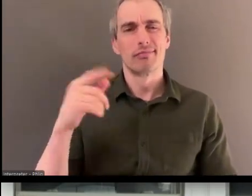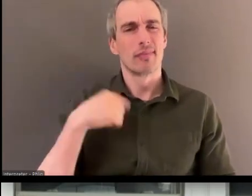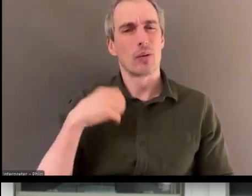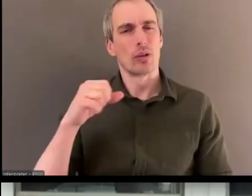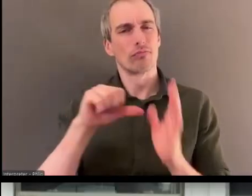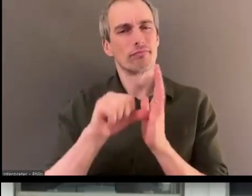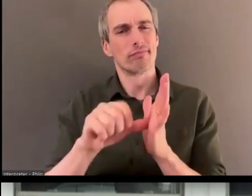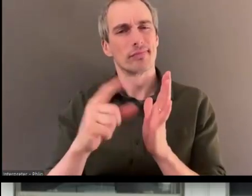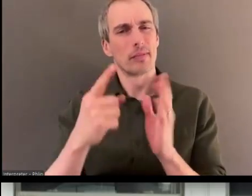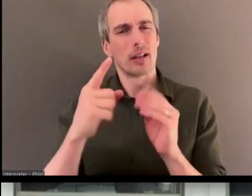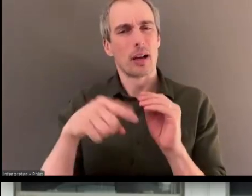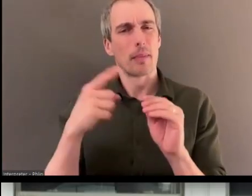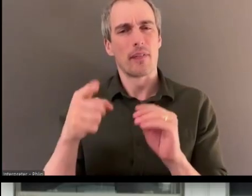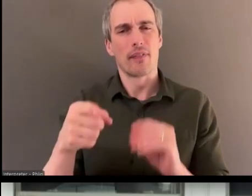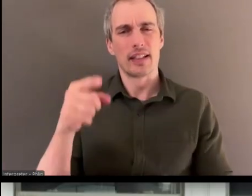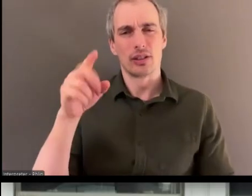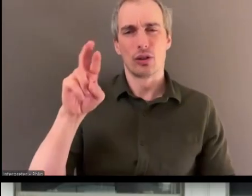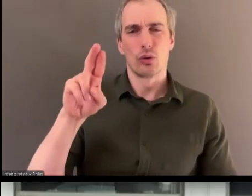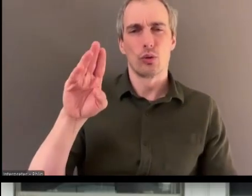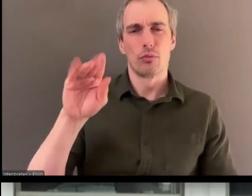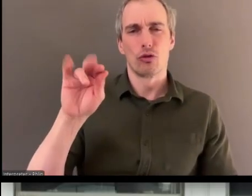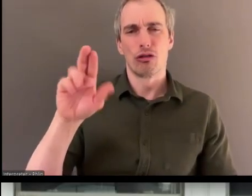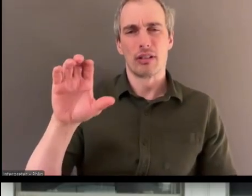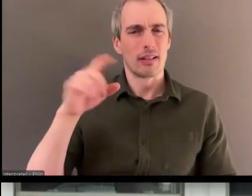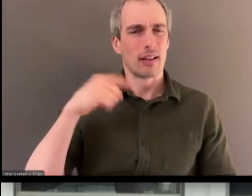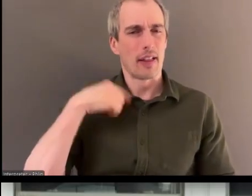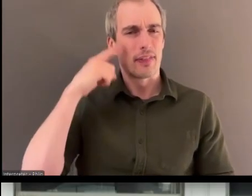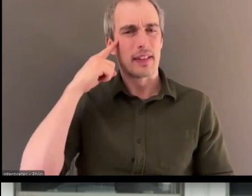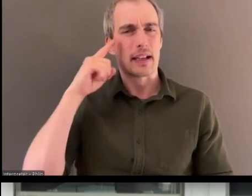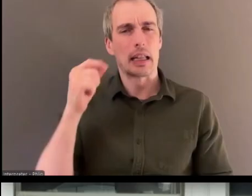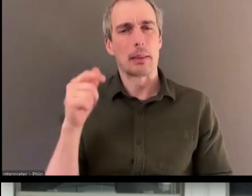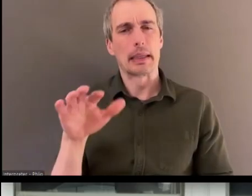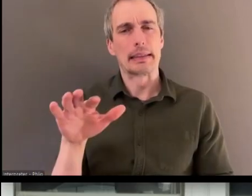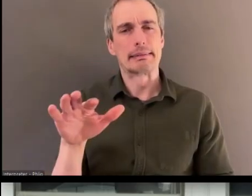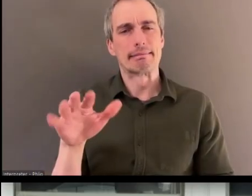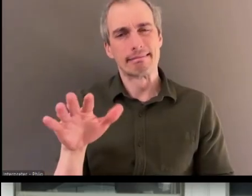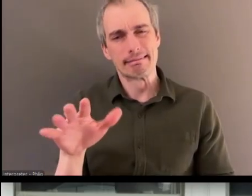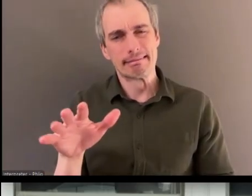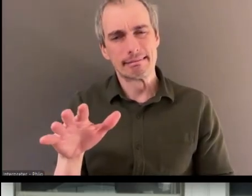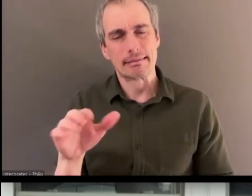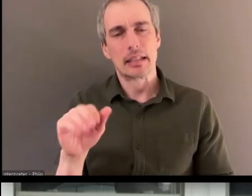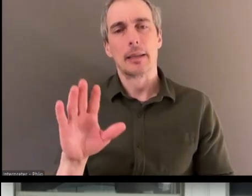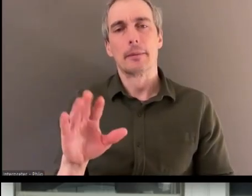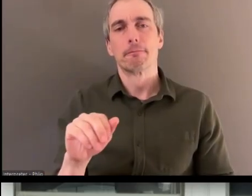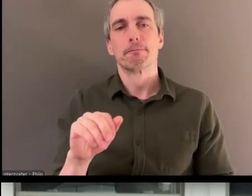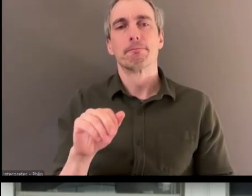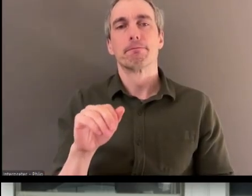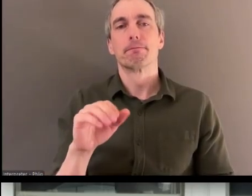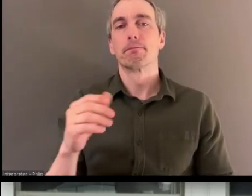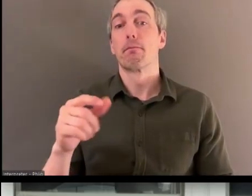little bit shaky is the grading policy and breakdown. There's a table here.